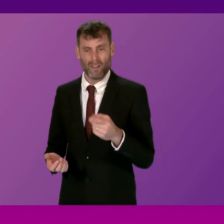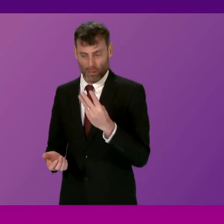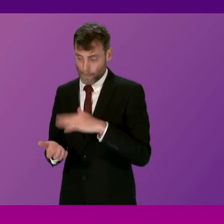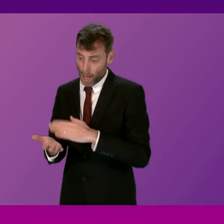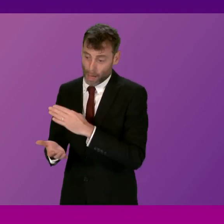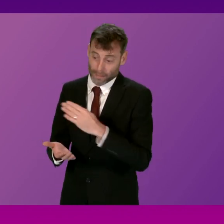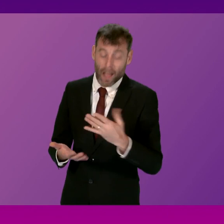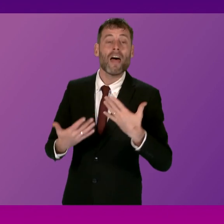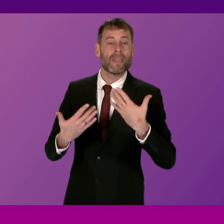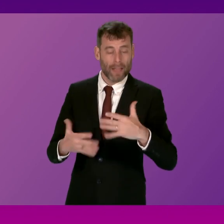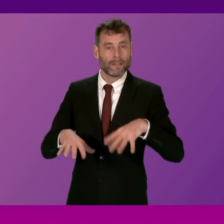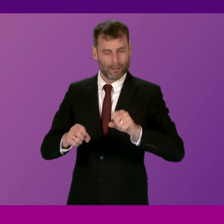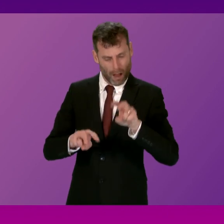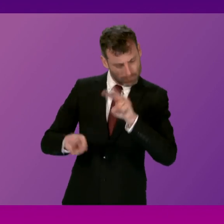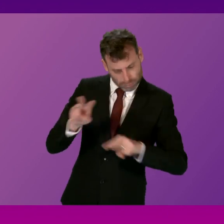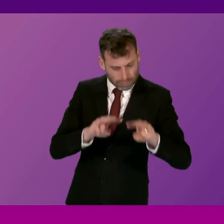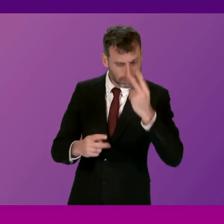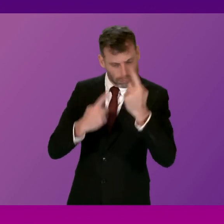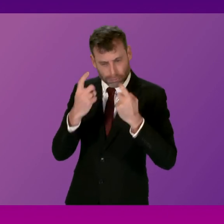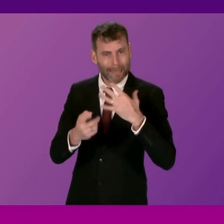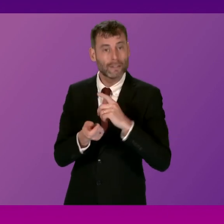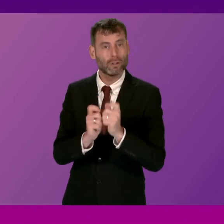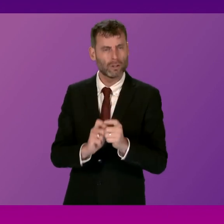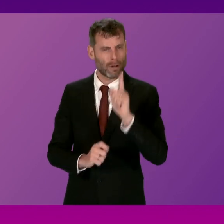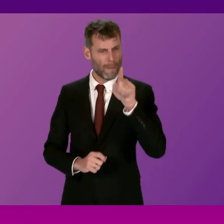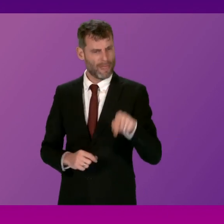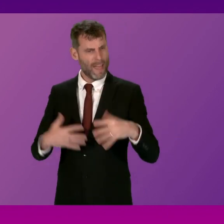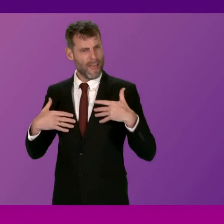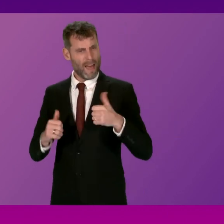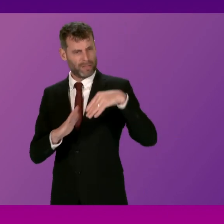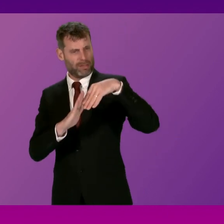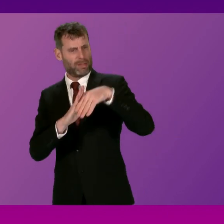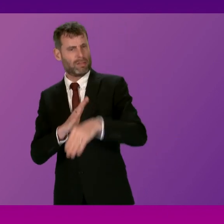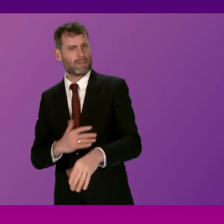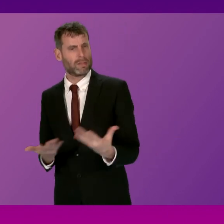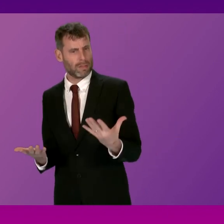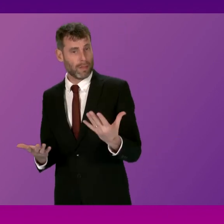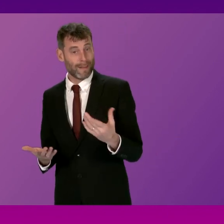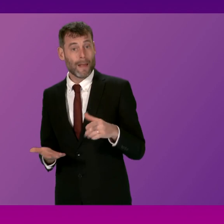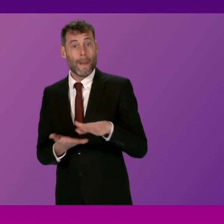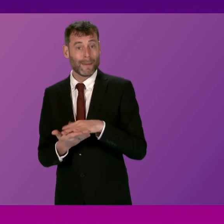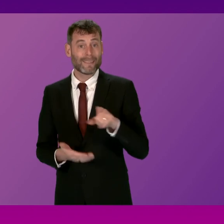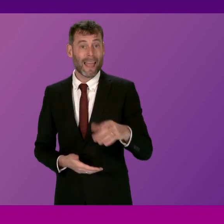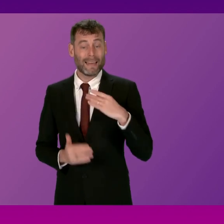If, during that time, their condition worsens and they are entitled to a higher rate, they miss out.